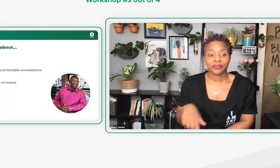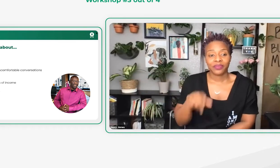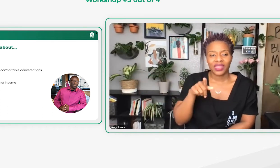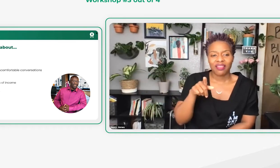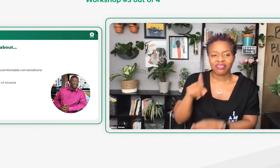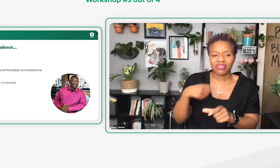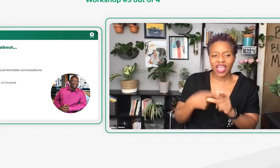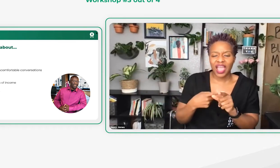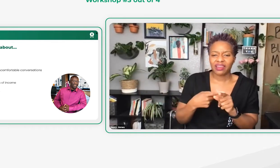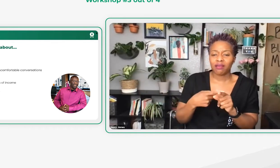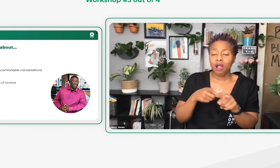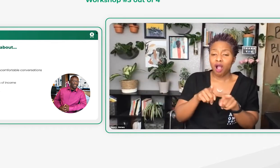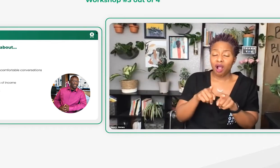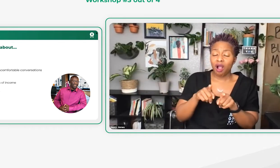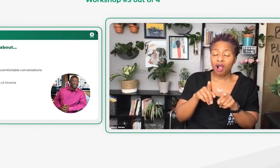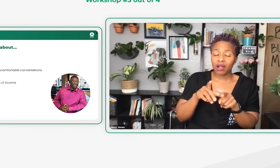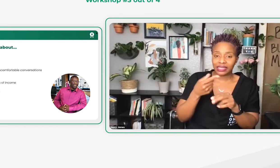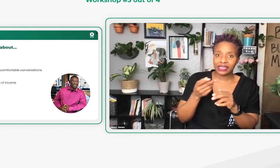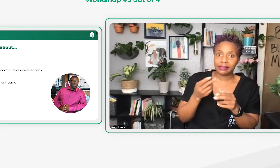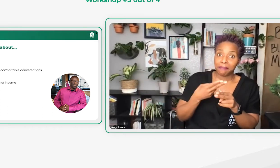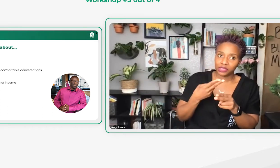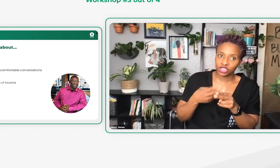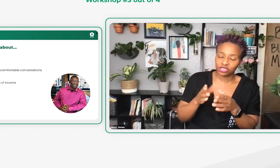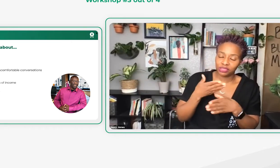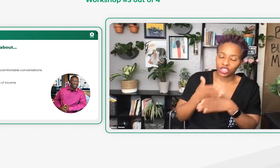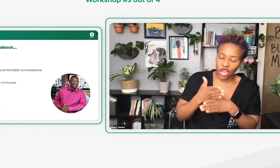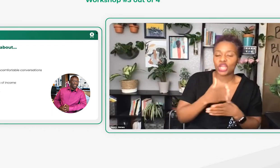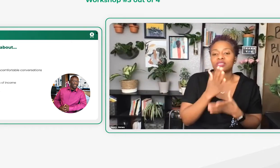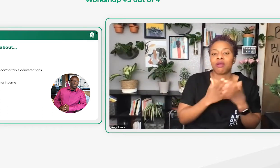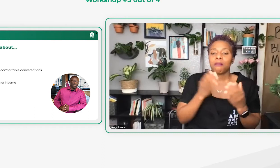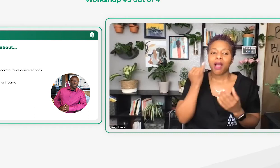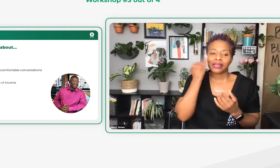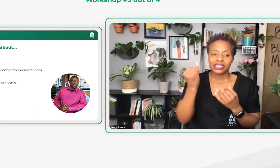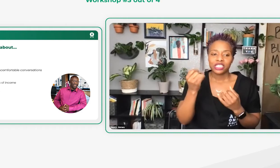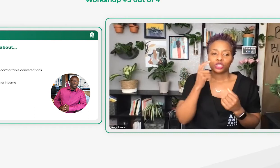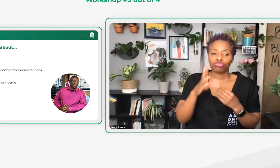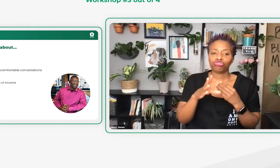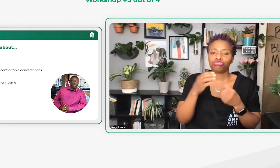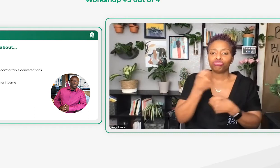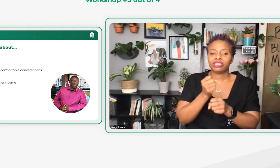Using money as a tool and then also mentioning and sharing ideas